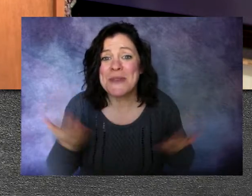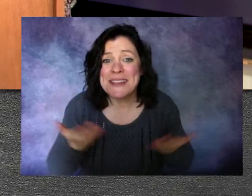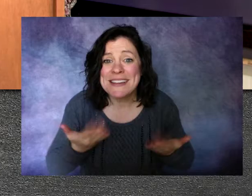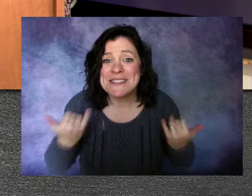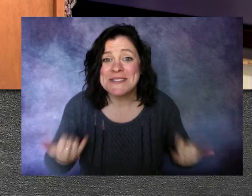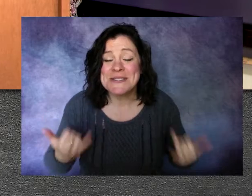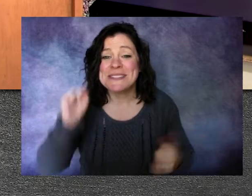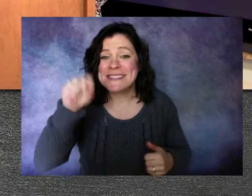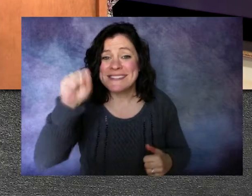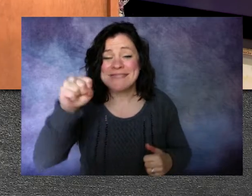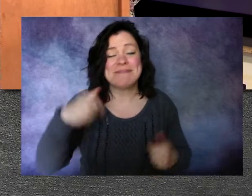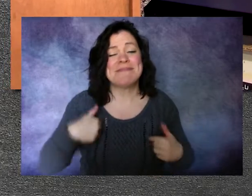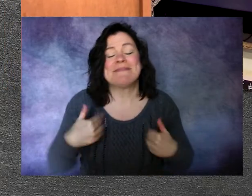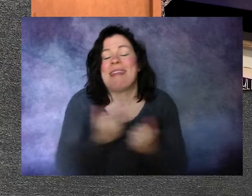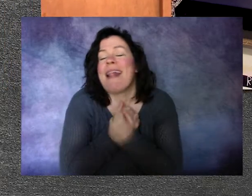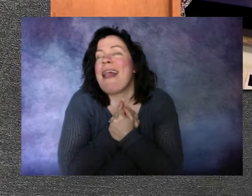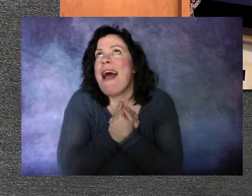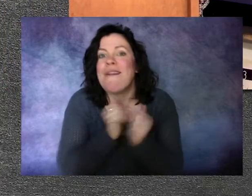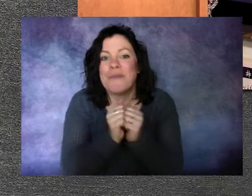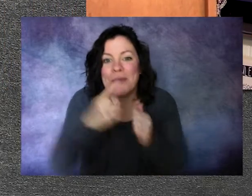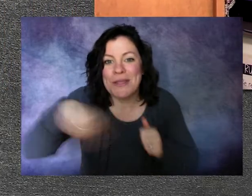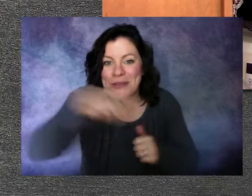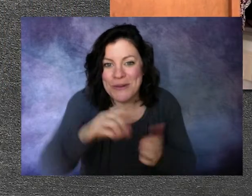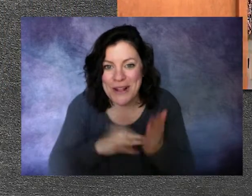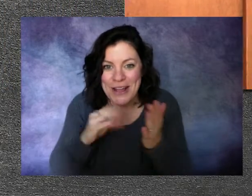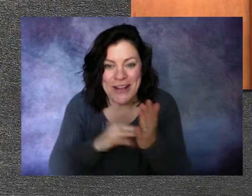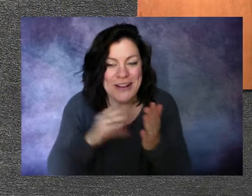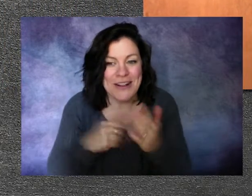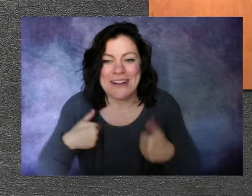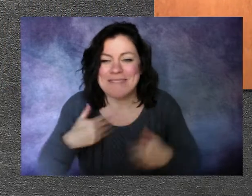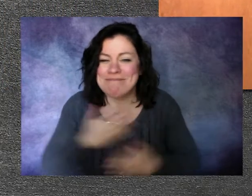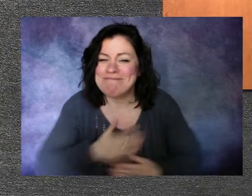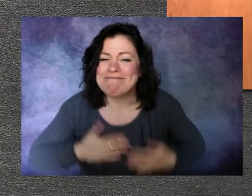because we love learning with kiddos, just like you.